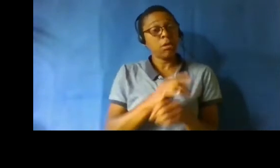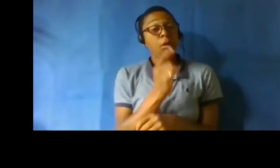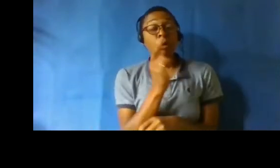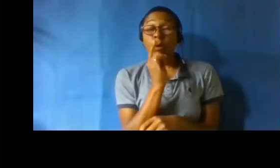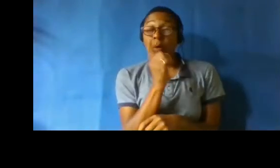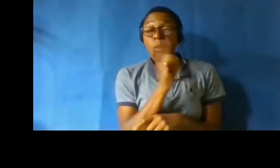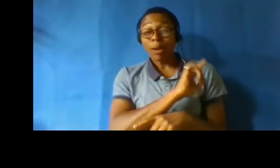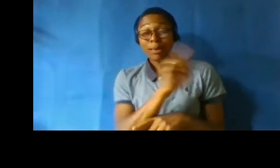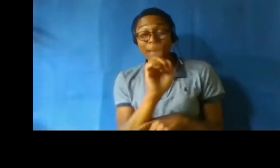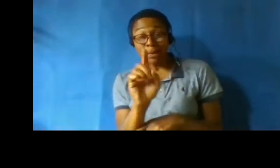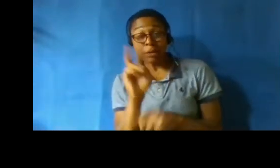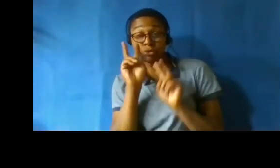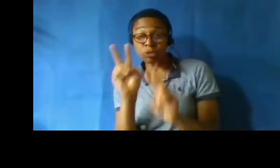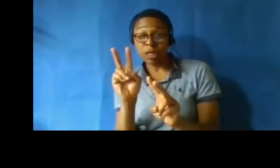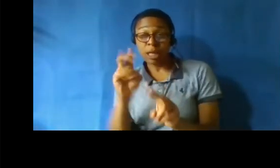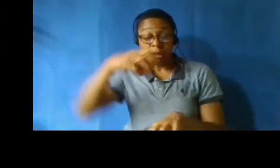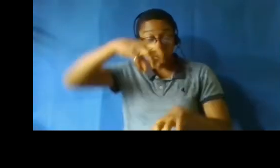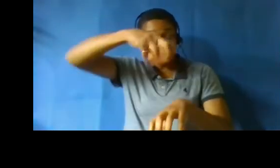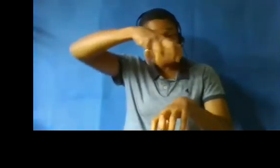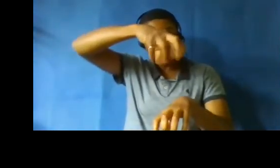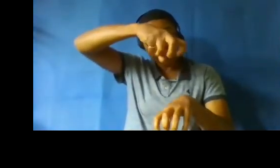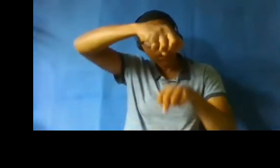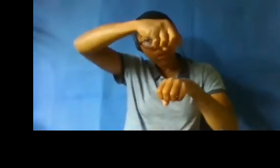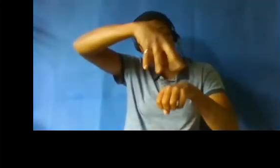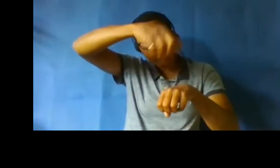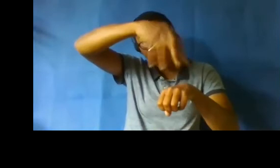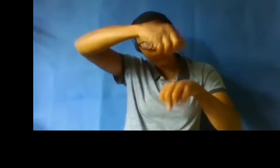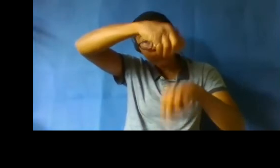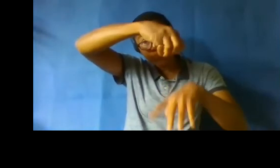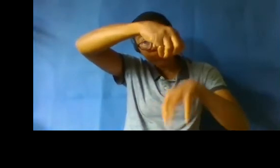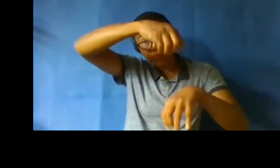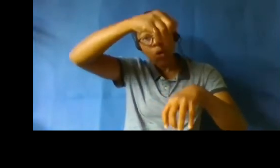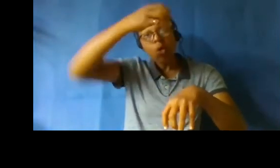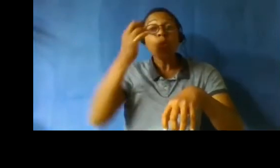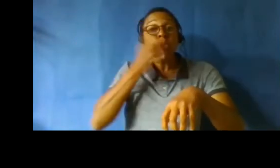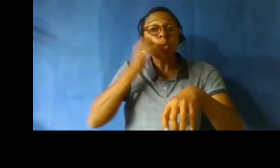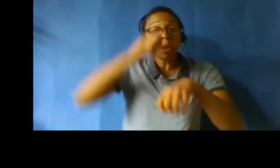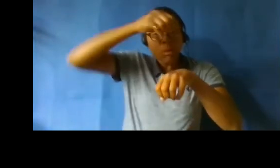tap over her hand the water flows over around and between her fingers which